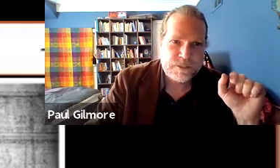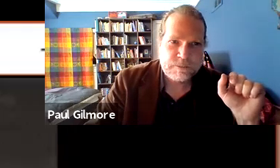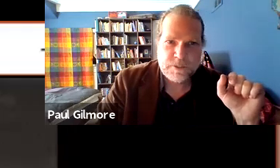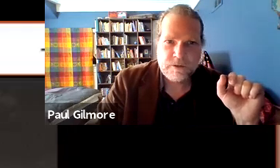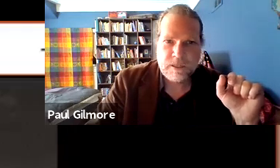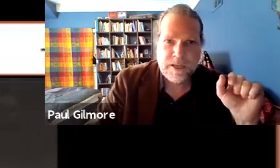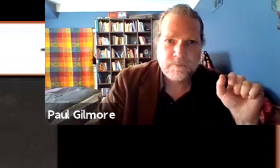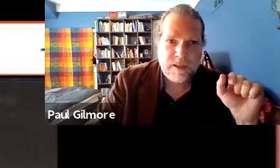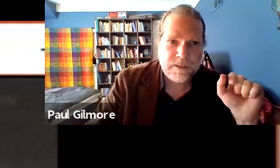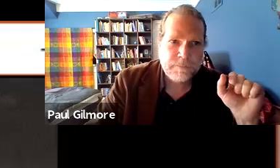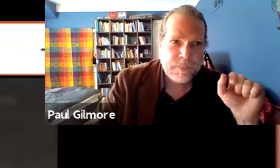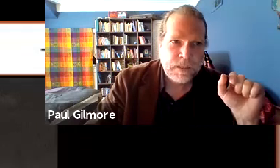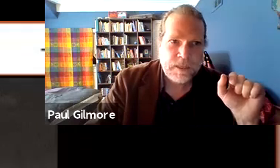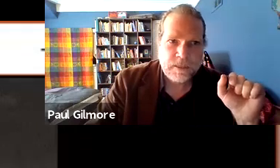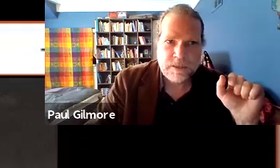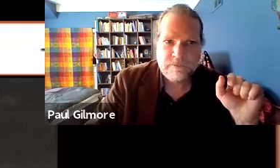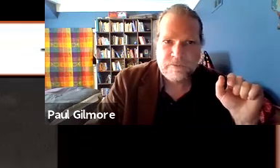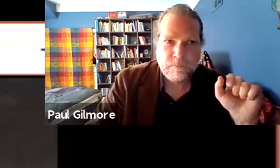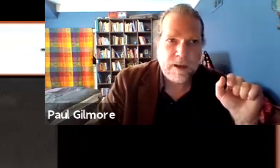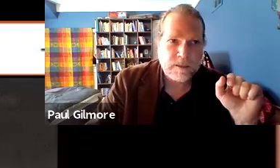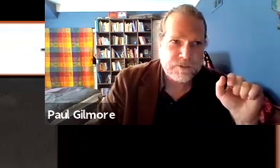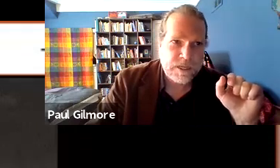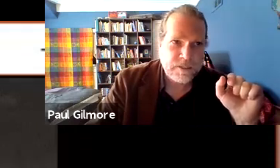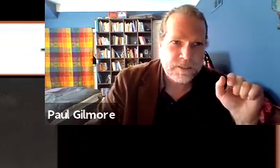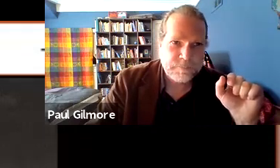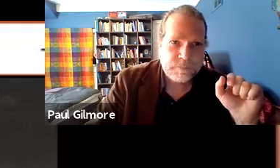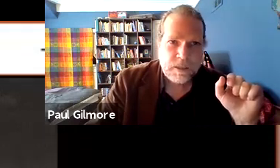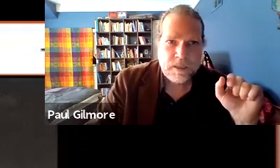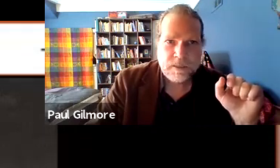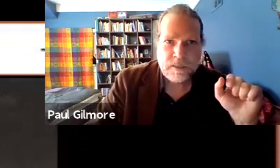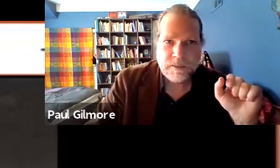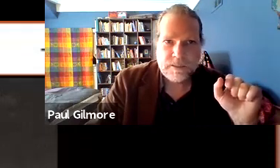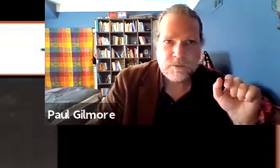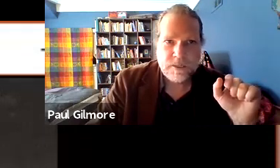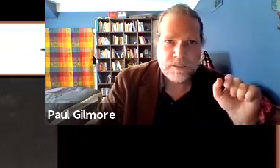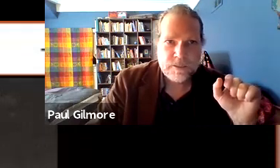here's this picture of a Klan rally in in Ratcliffe Stadium in the 1920s.